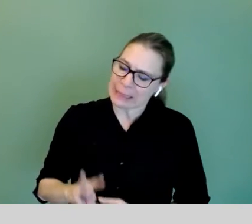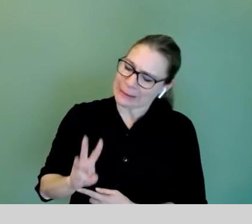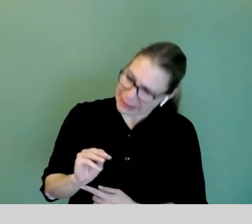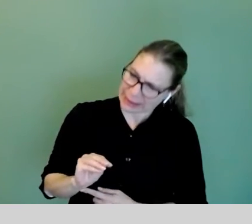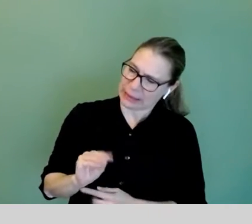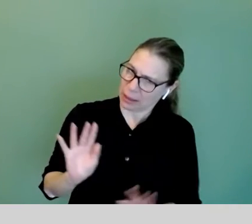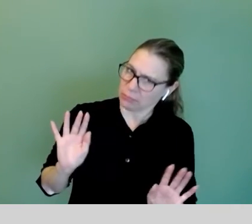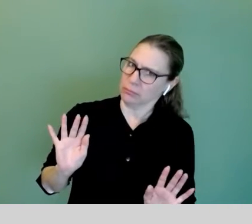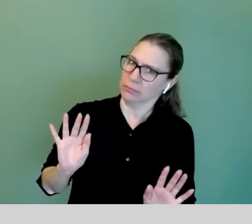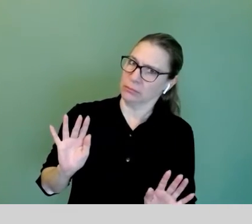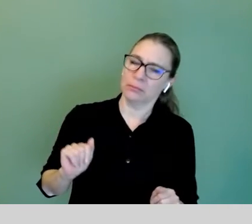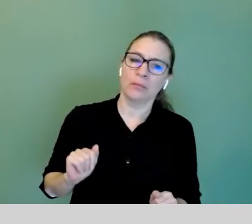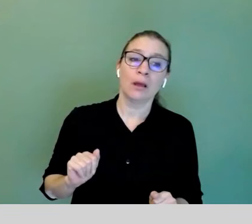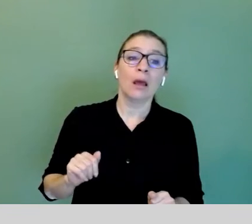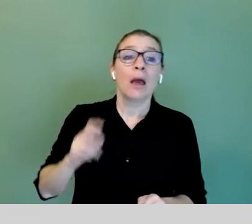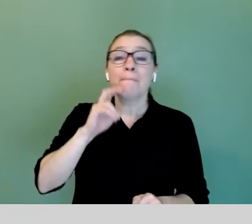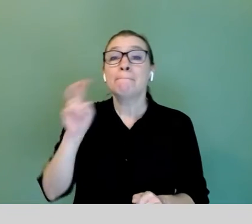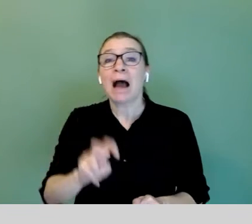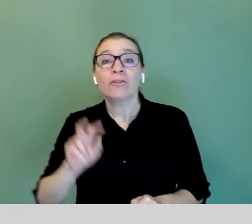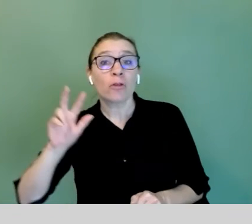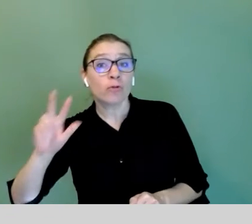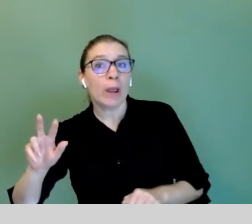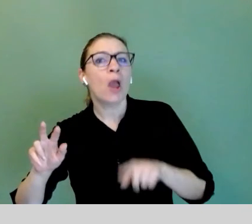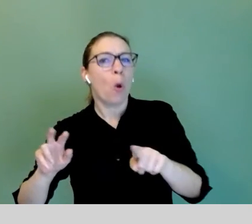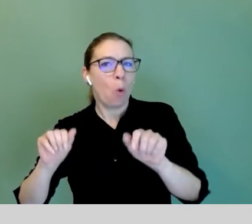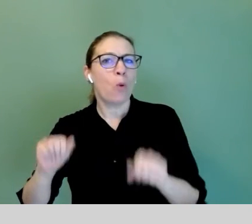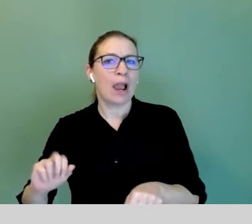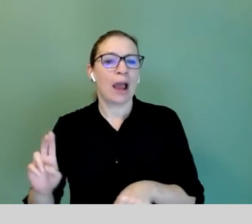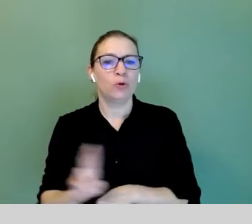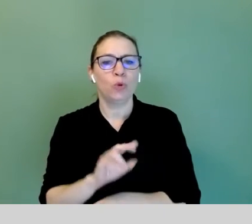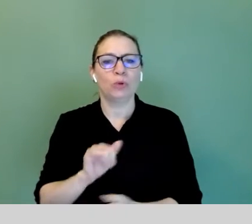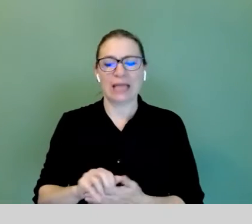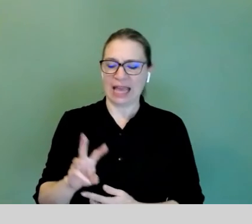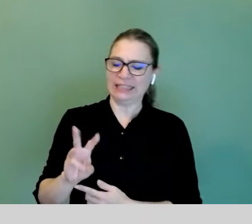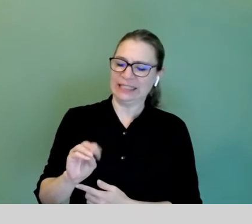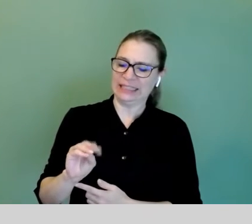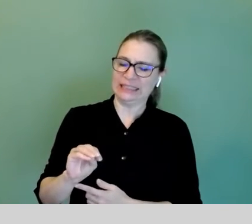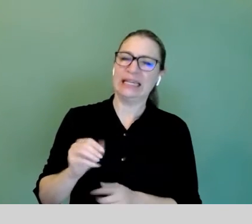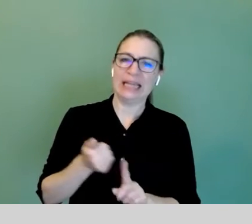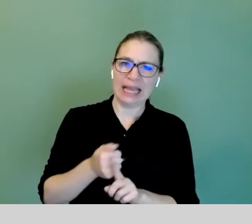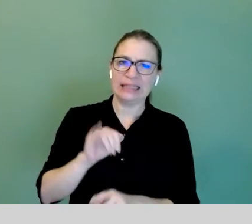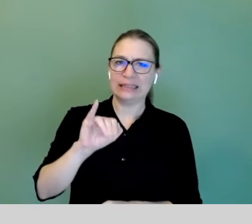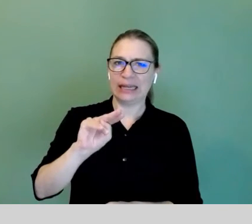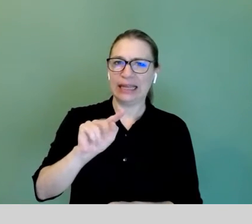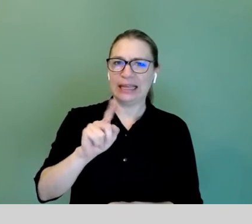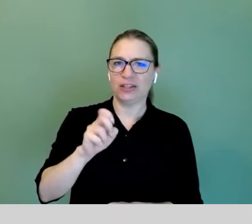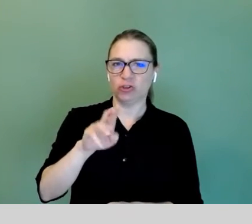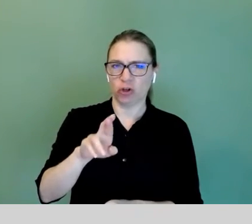There are exactly 60 minutes in an hour. And with Python 3, you can use 60 as an integer